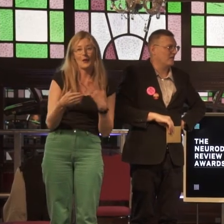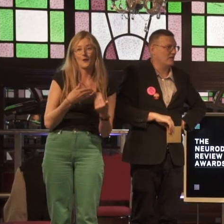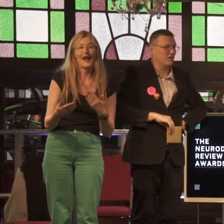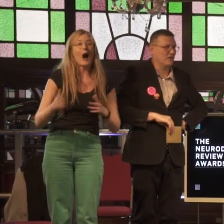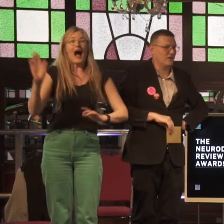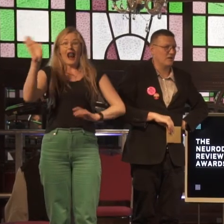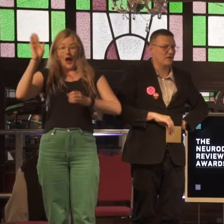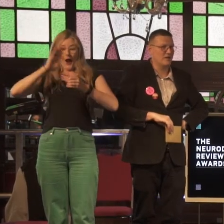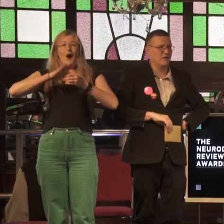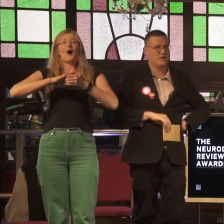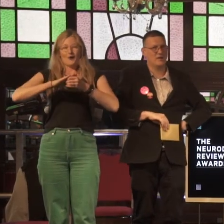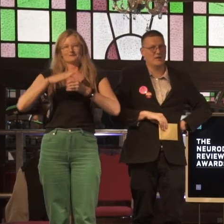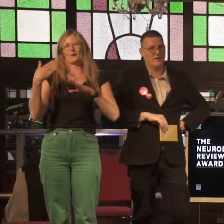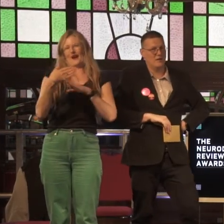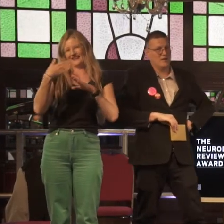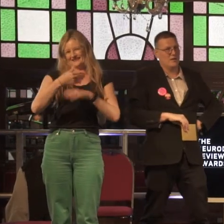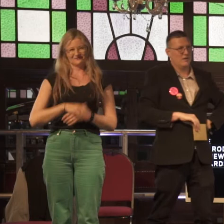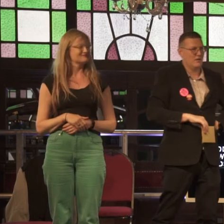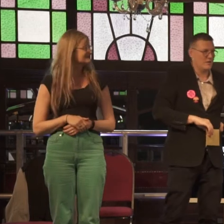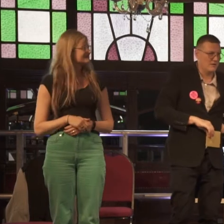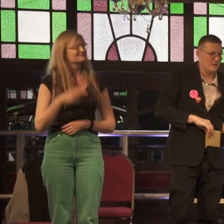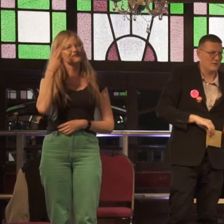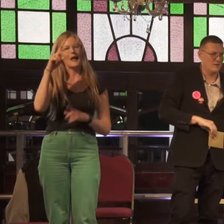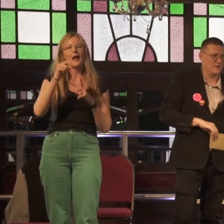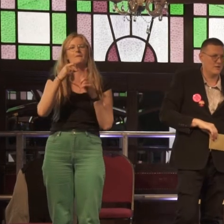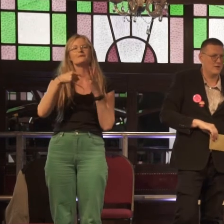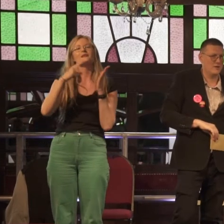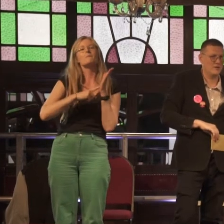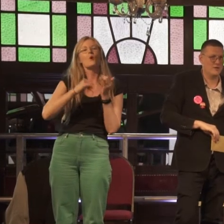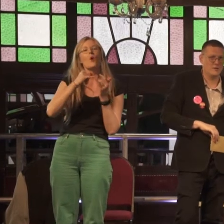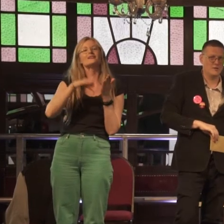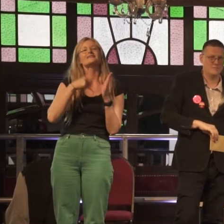Hello? Yes! My name's Paul Sinha, I have Parkinson's Disease.